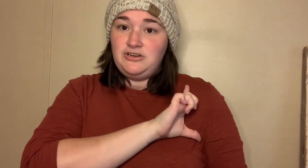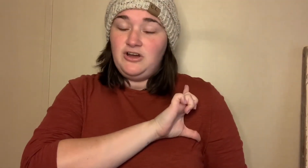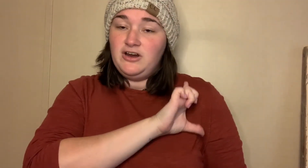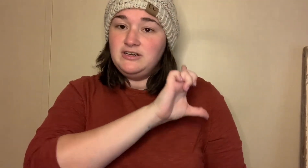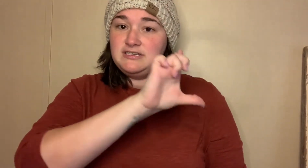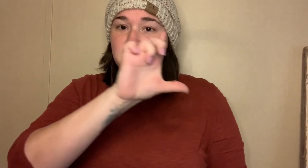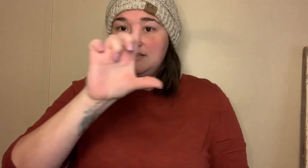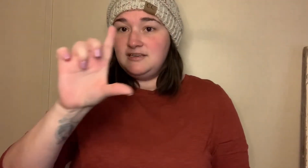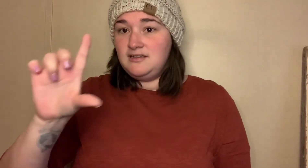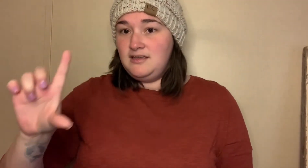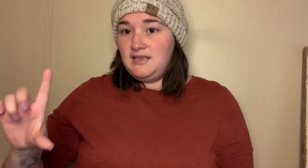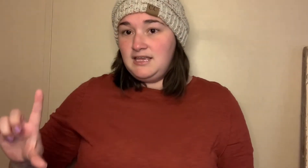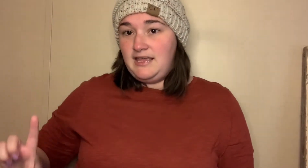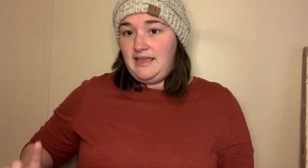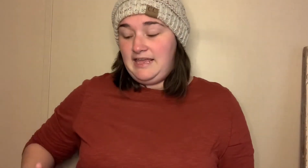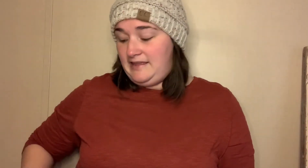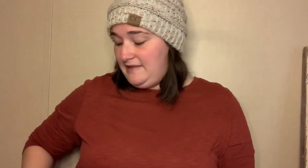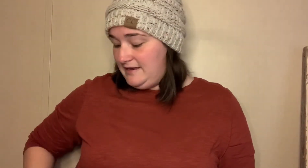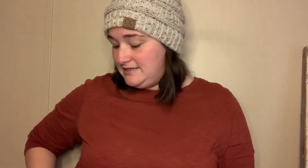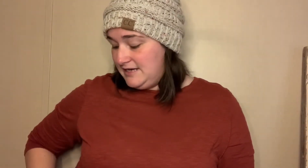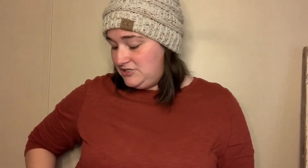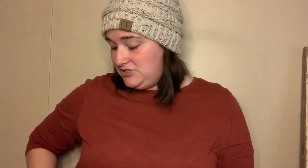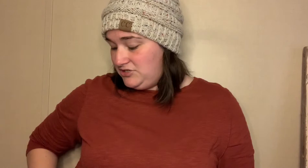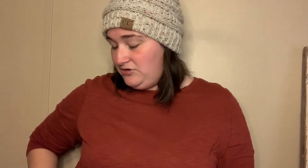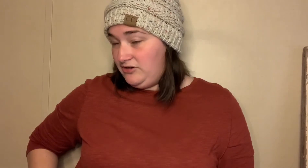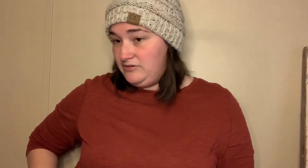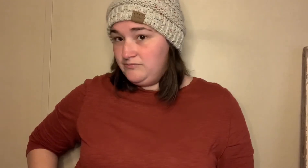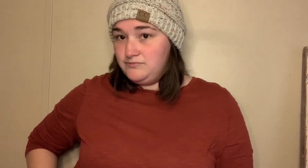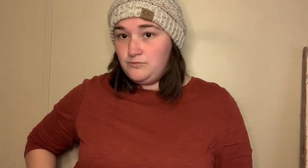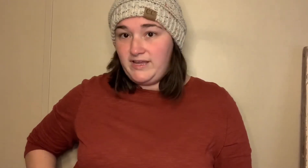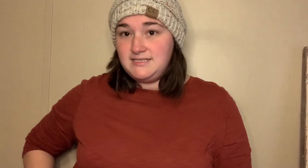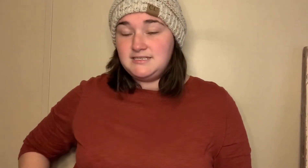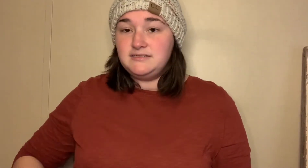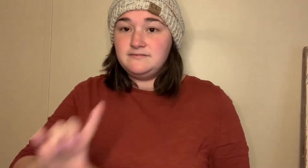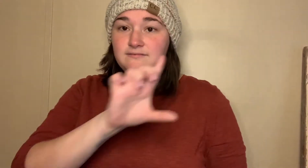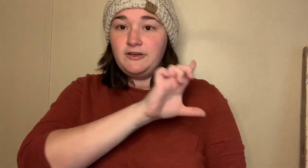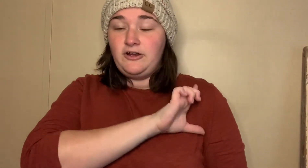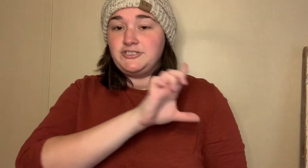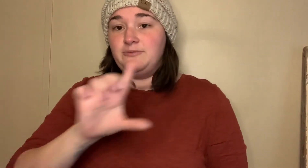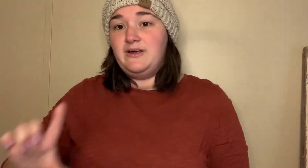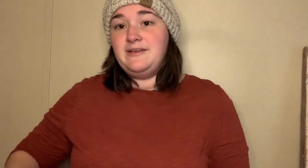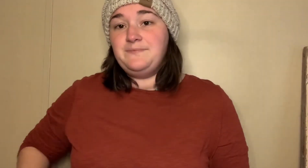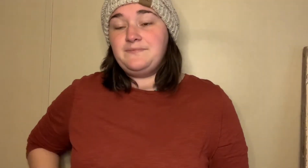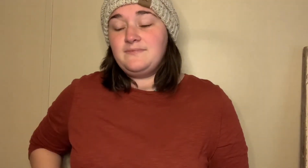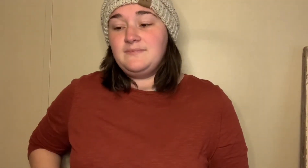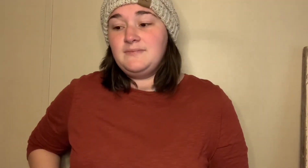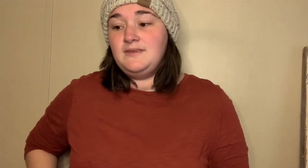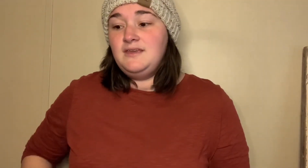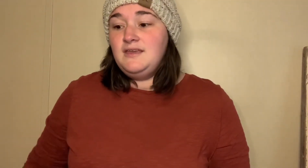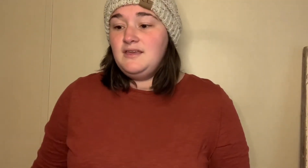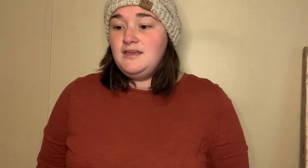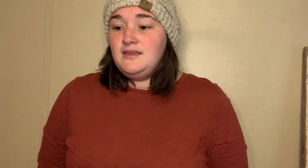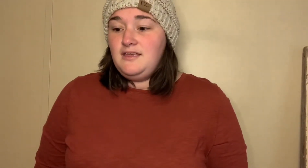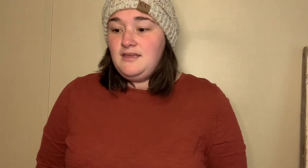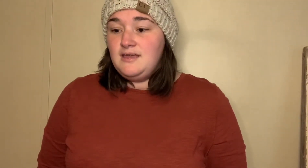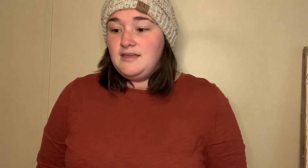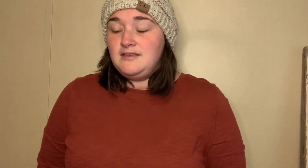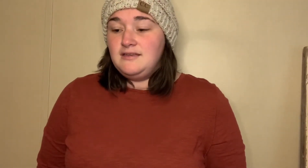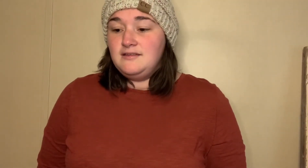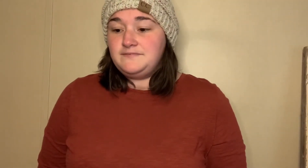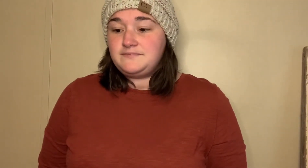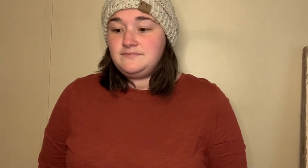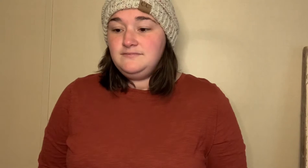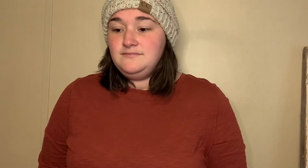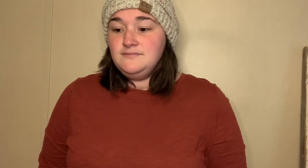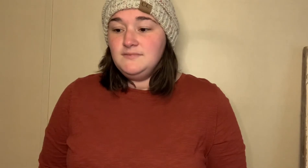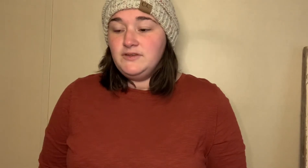heart and then touches your waist across your body